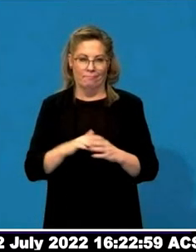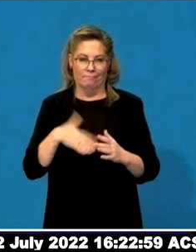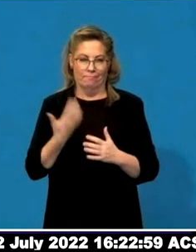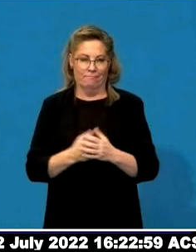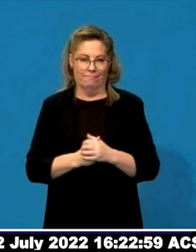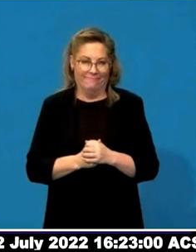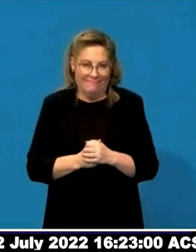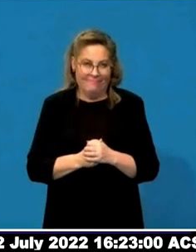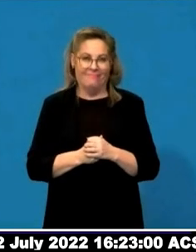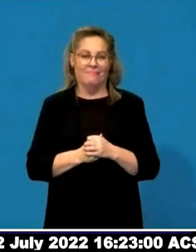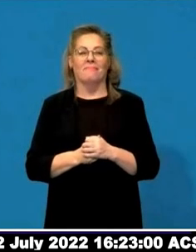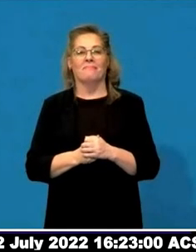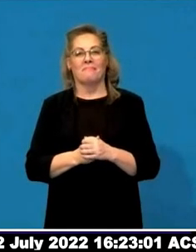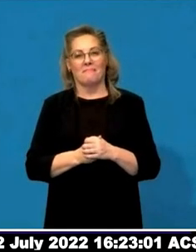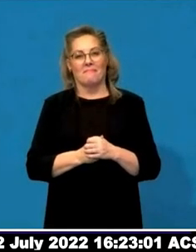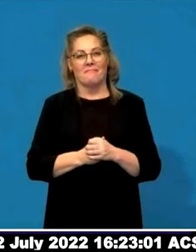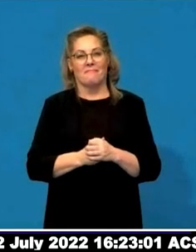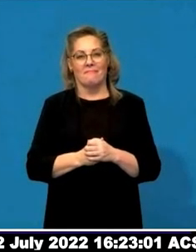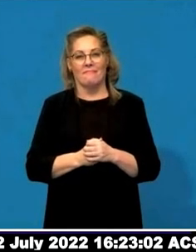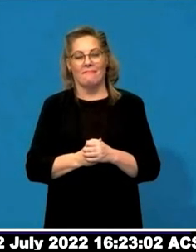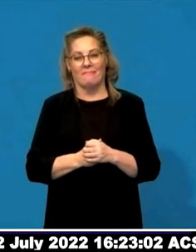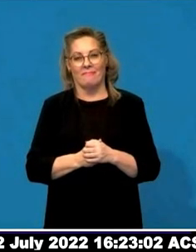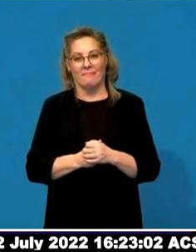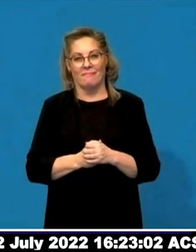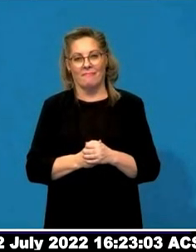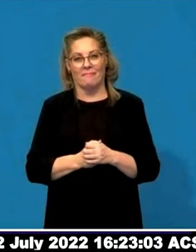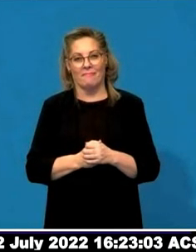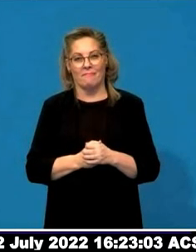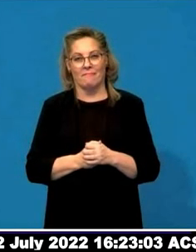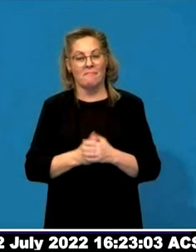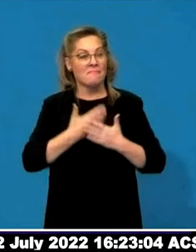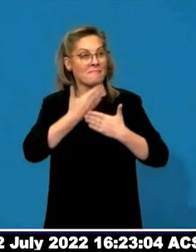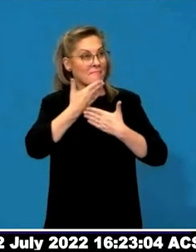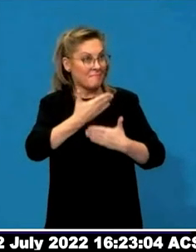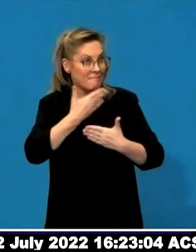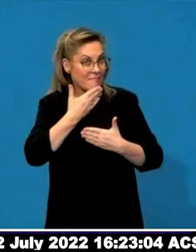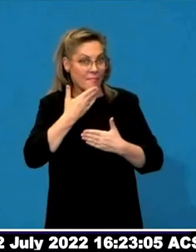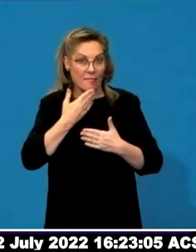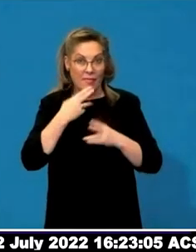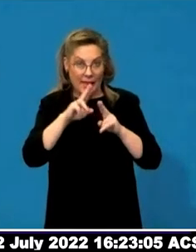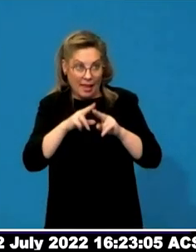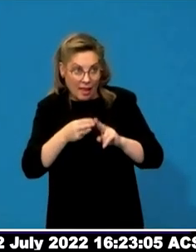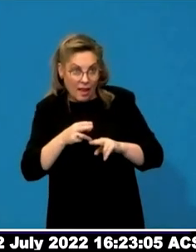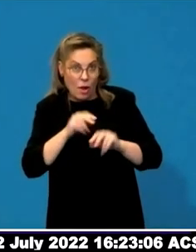Thank you, Commissioners. Thank you very much. If you don't mind, I will ask the Commissioners